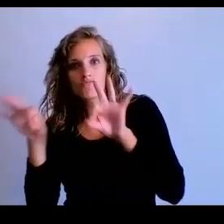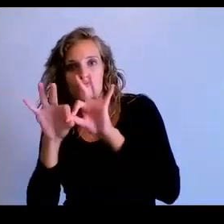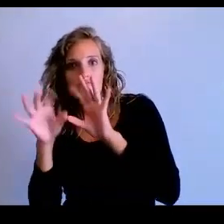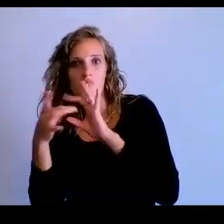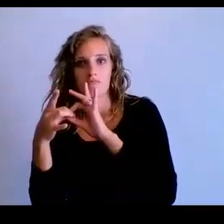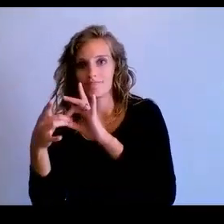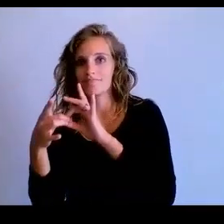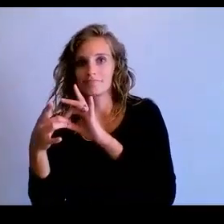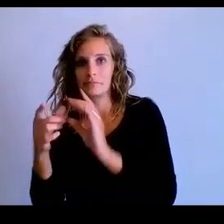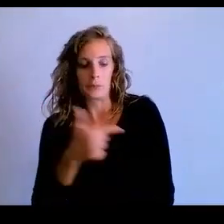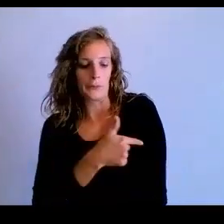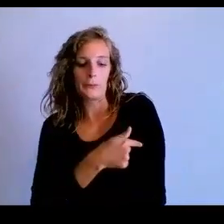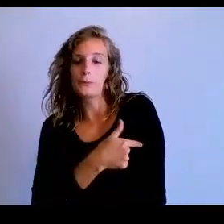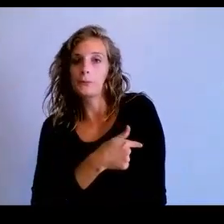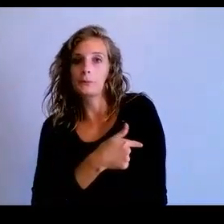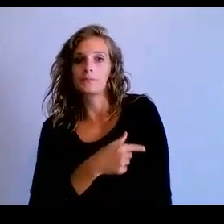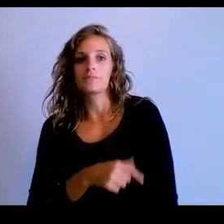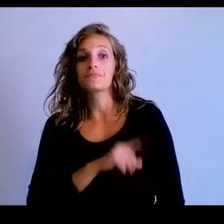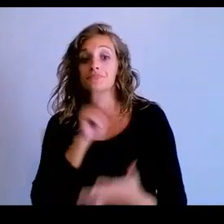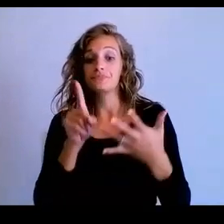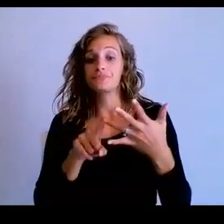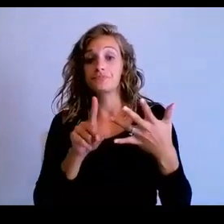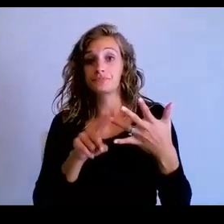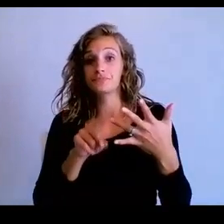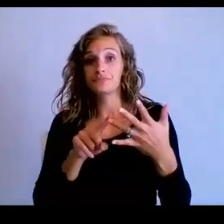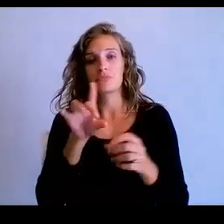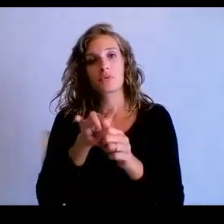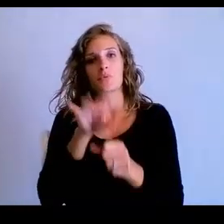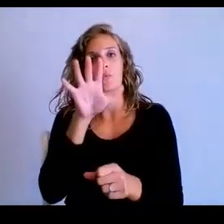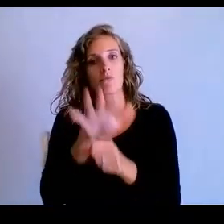so there is a cultural significance related to that sign